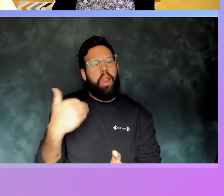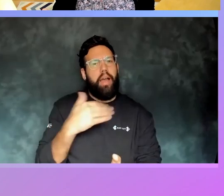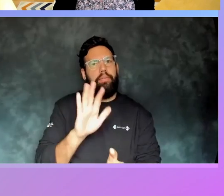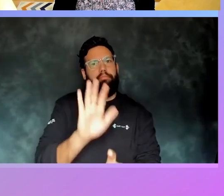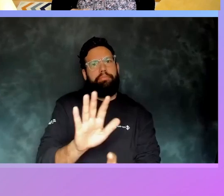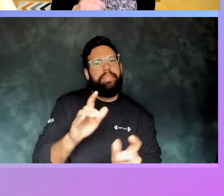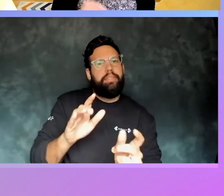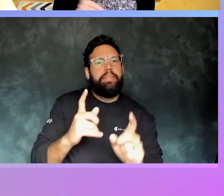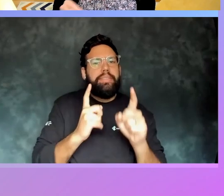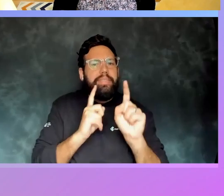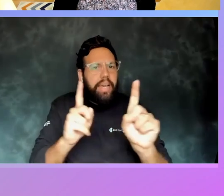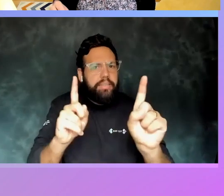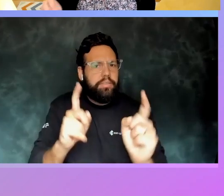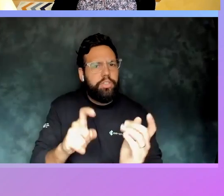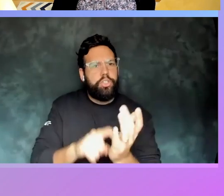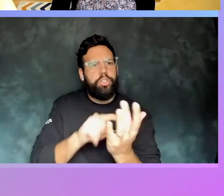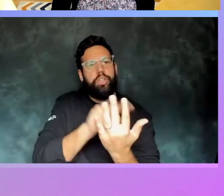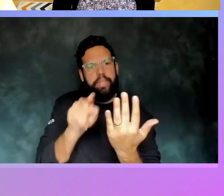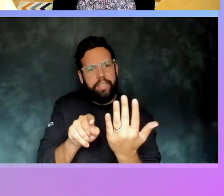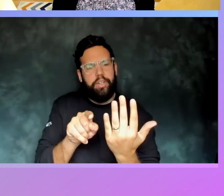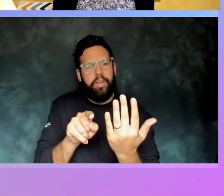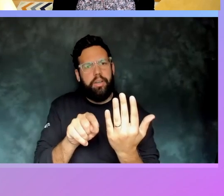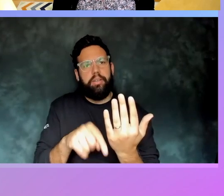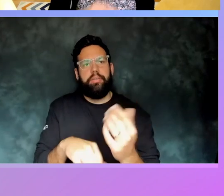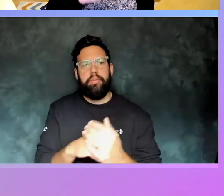don't get upset about this skipped headings, they are